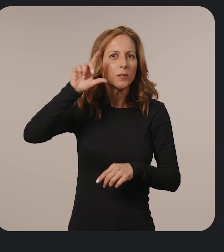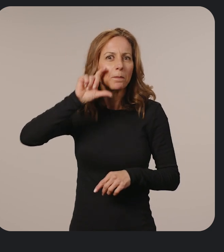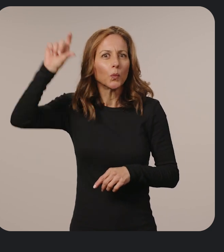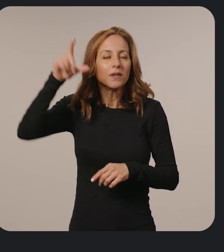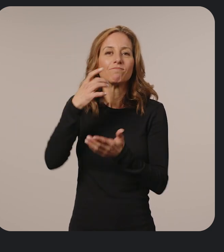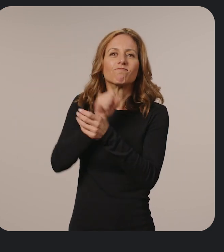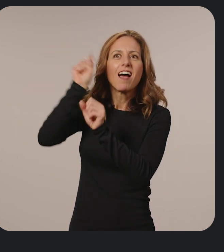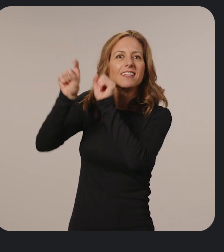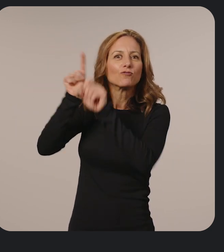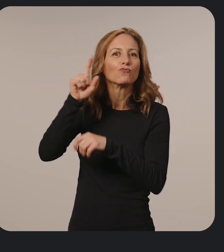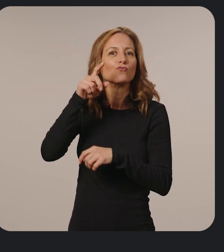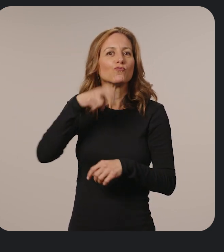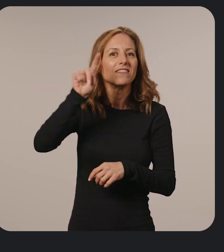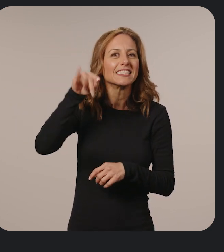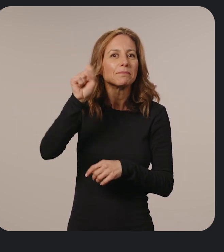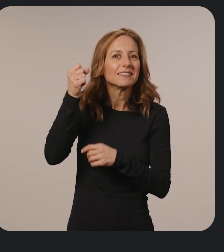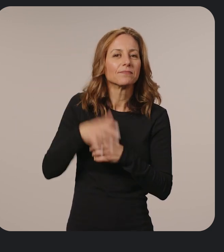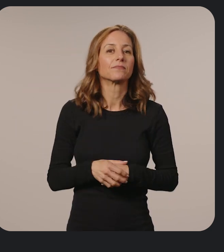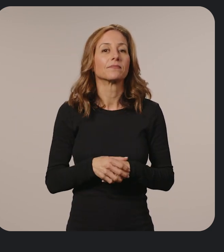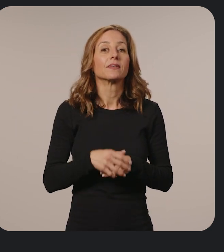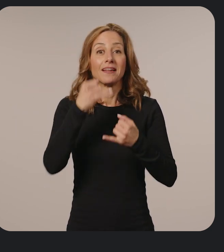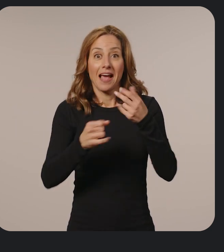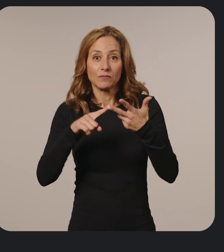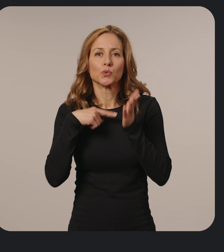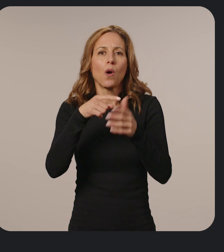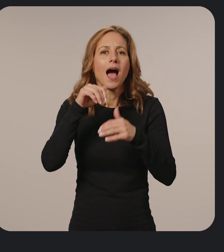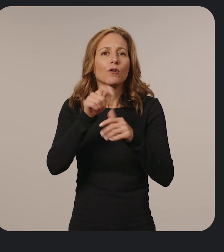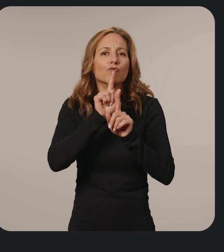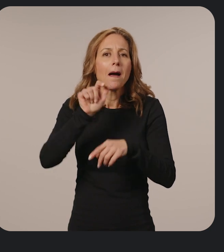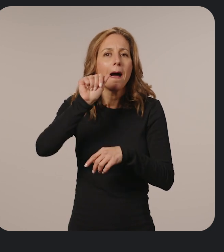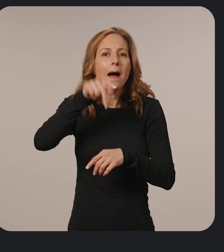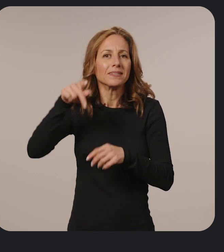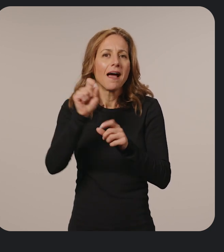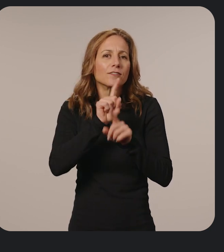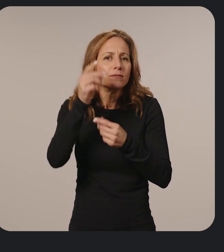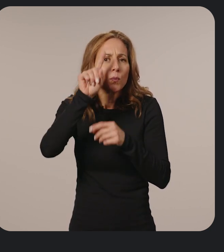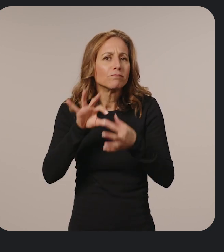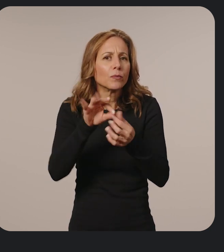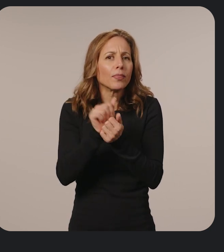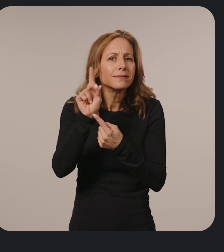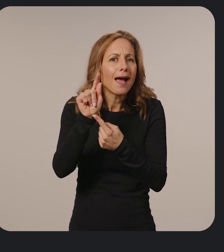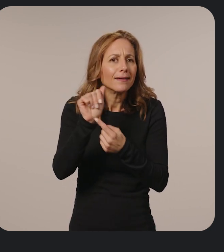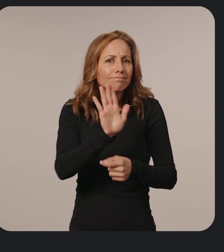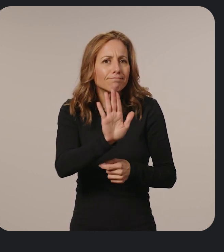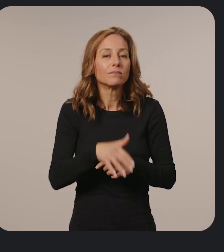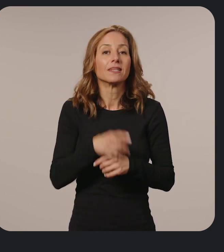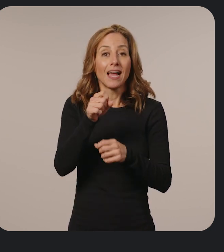an application that can answer questions about your own data. You'll use the PaLM API to talk to a document. You'll ask a question. And you'll get an answer.